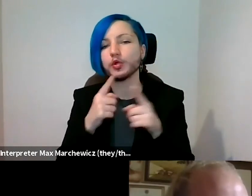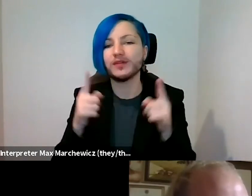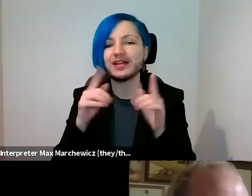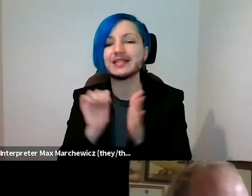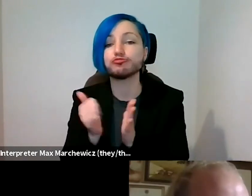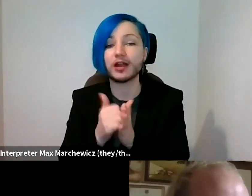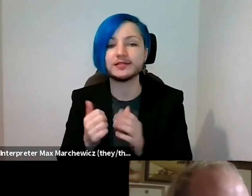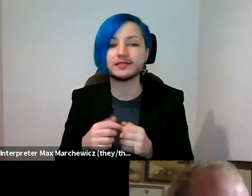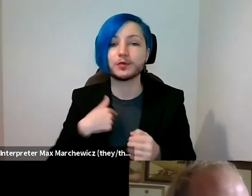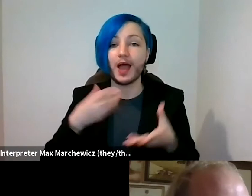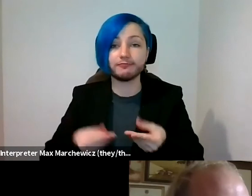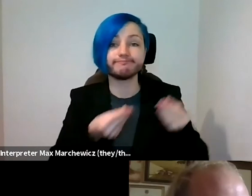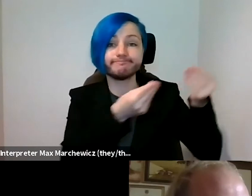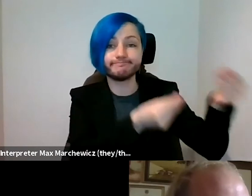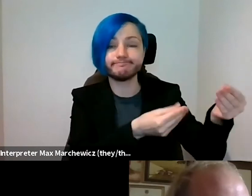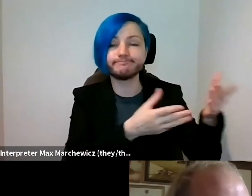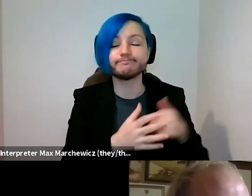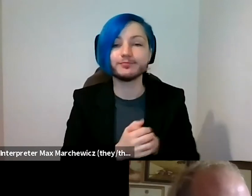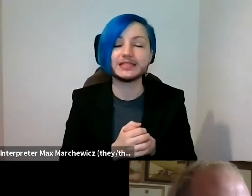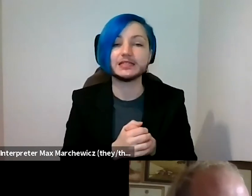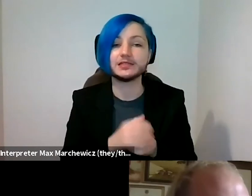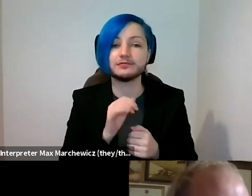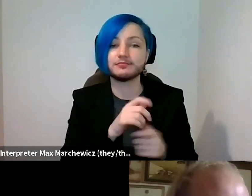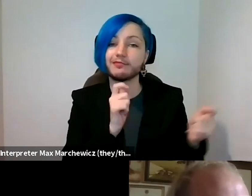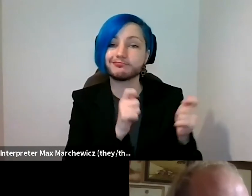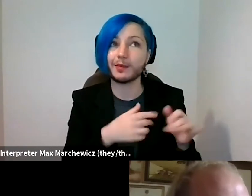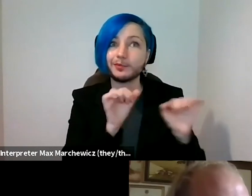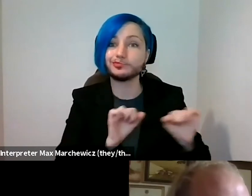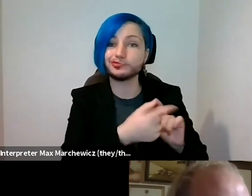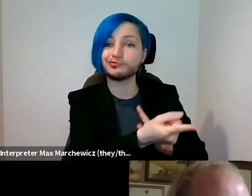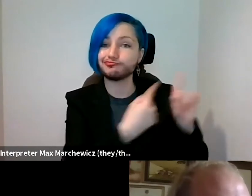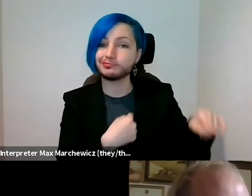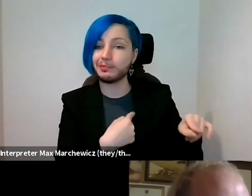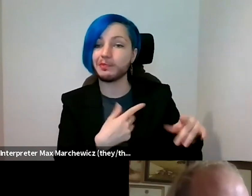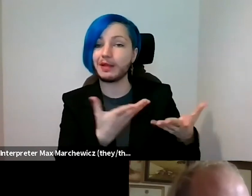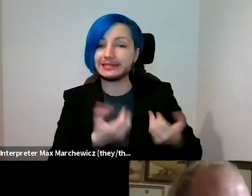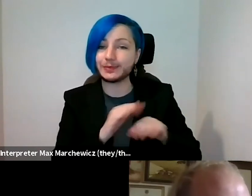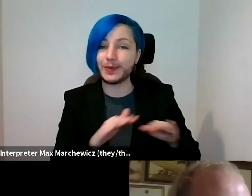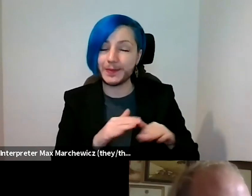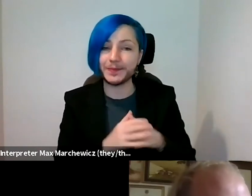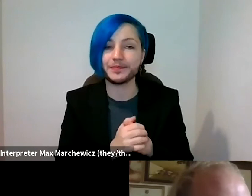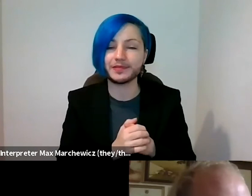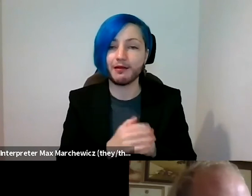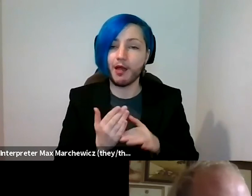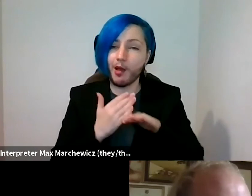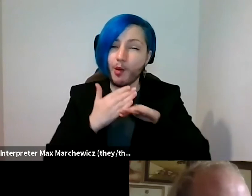the revised manuscript, and I'm waiting to hear from them, and it's been a labor of love, really,